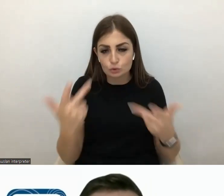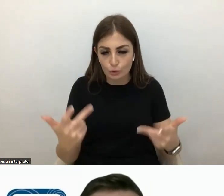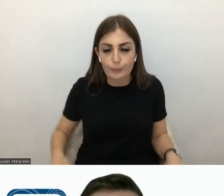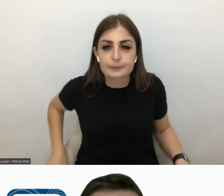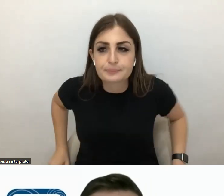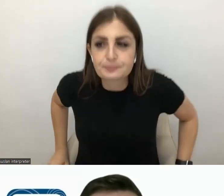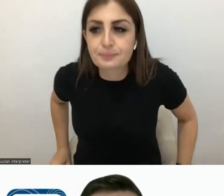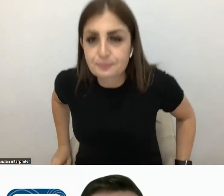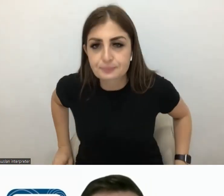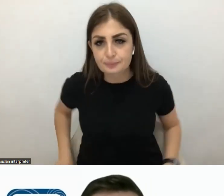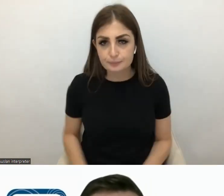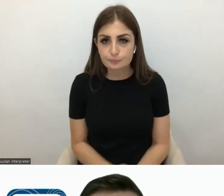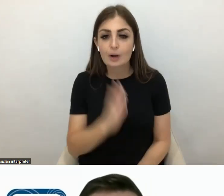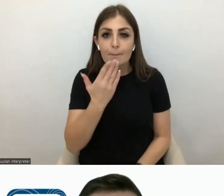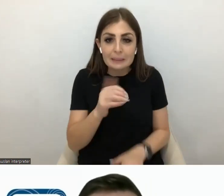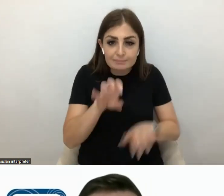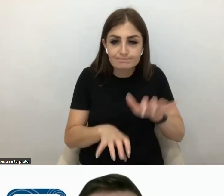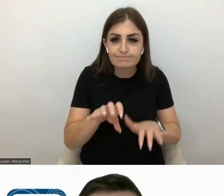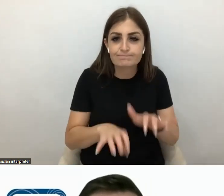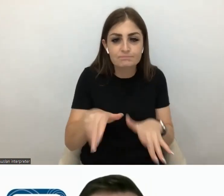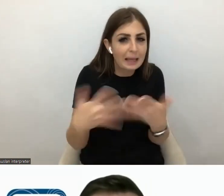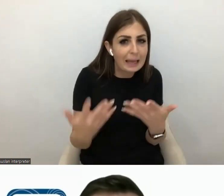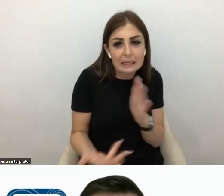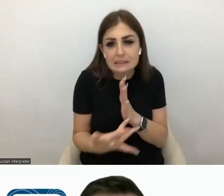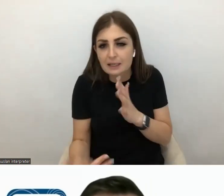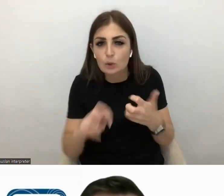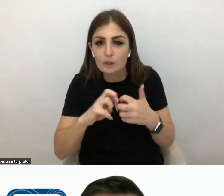Please post in the chat if you have any tech issues.